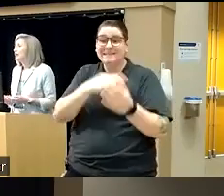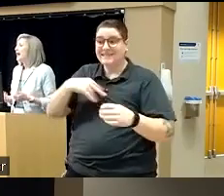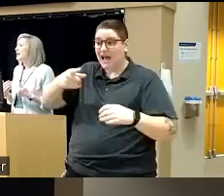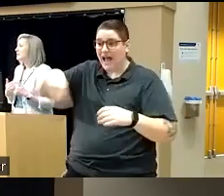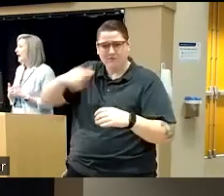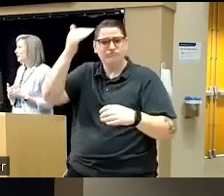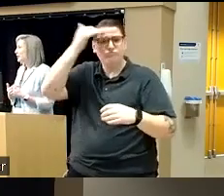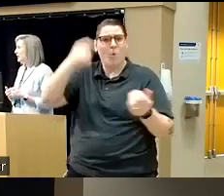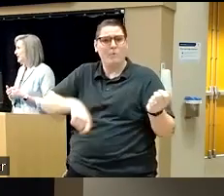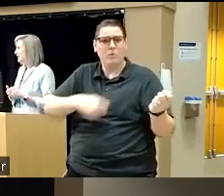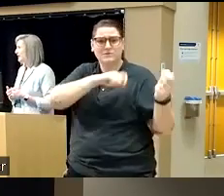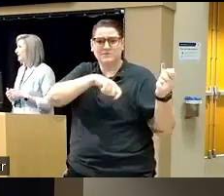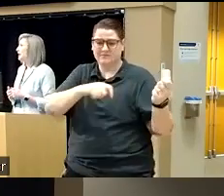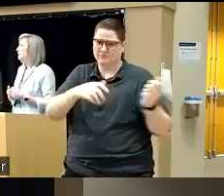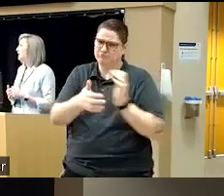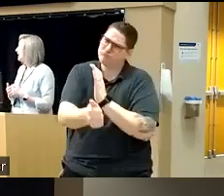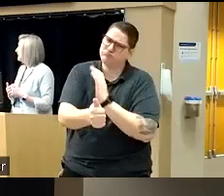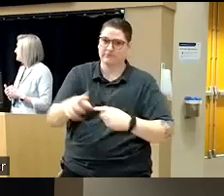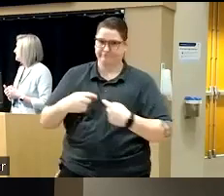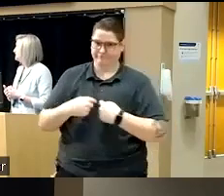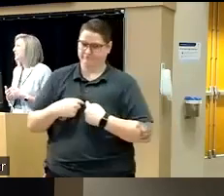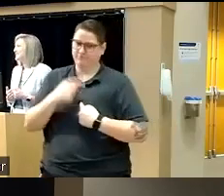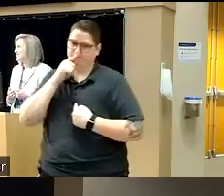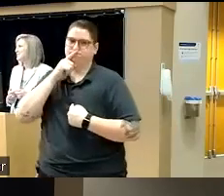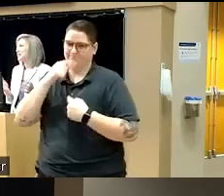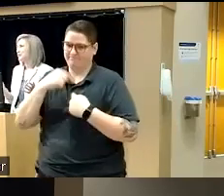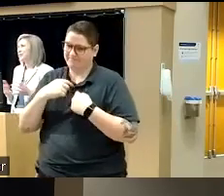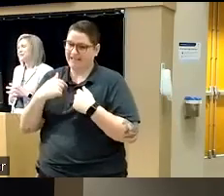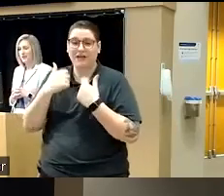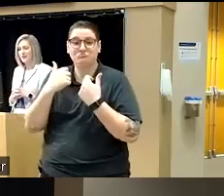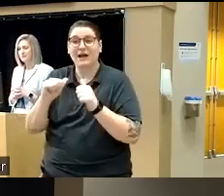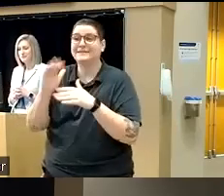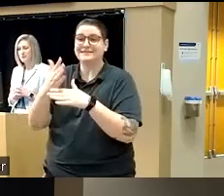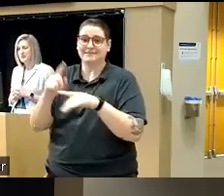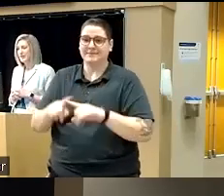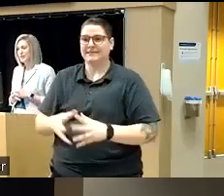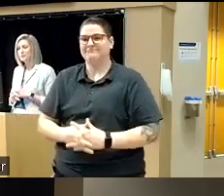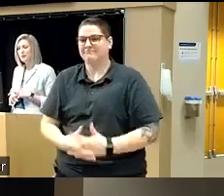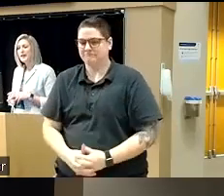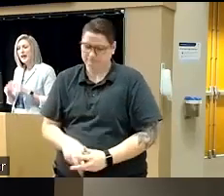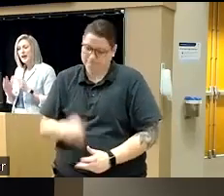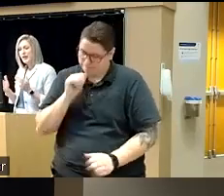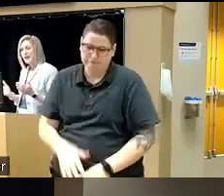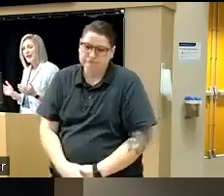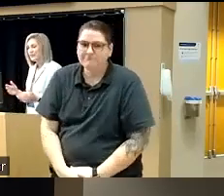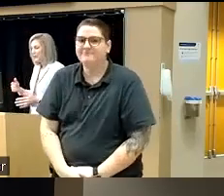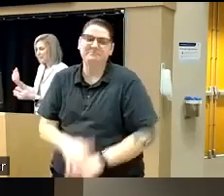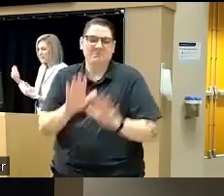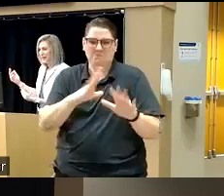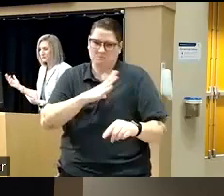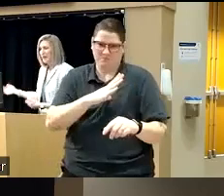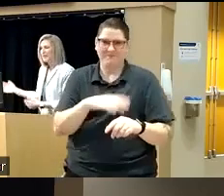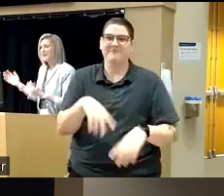I am not included in that I did try to sing but it really was not good but then I had lovely Dr